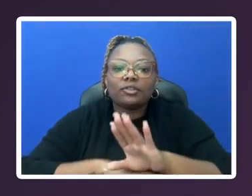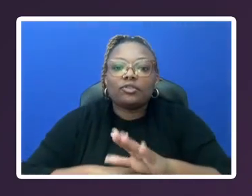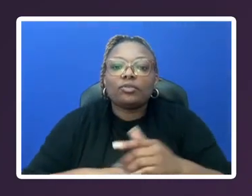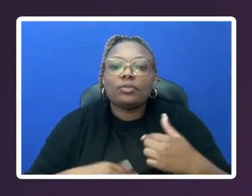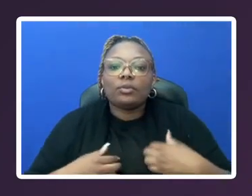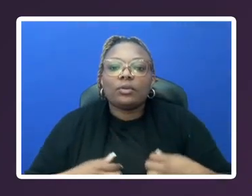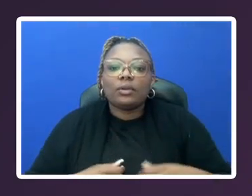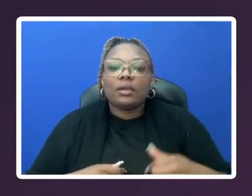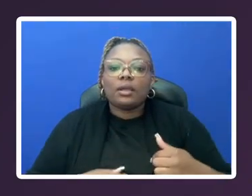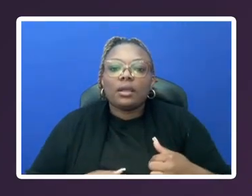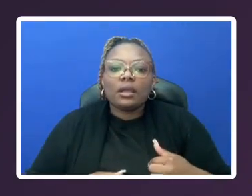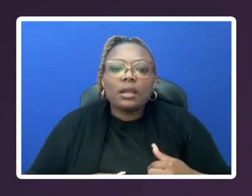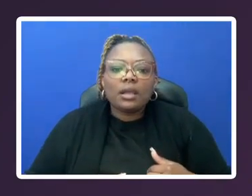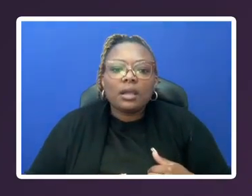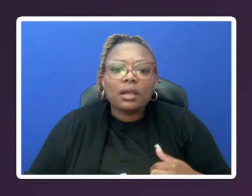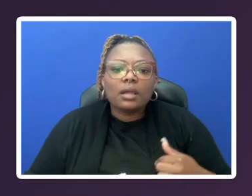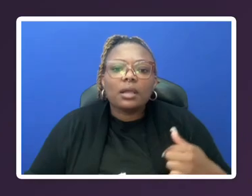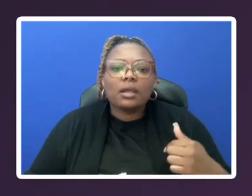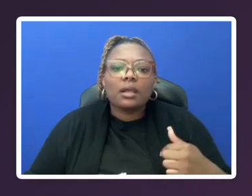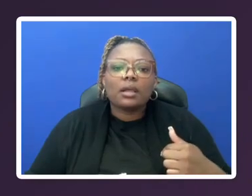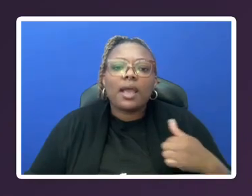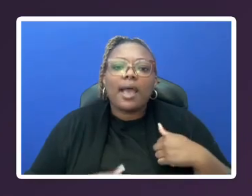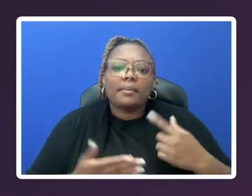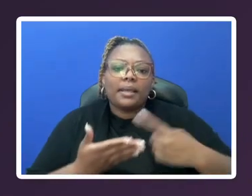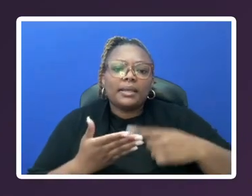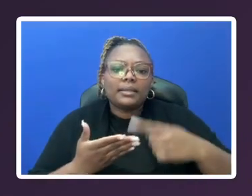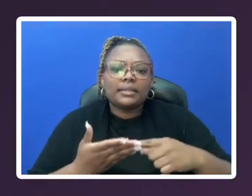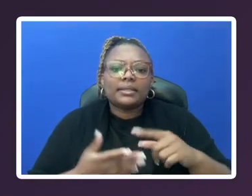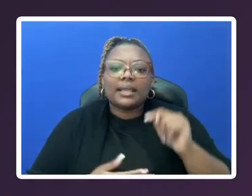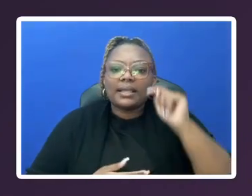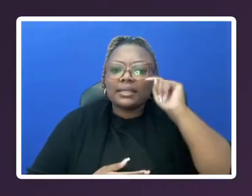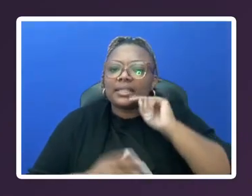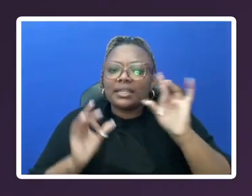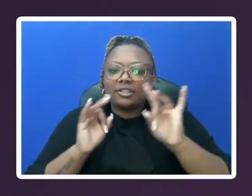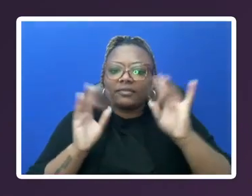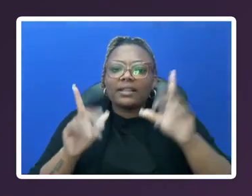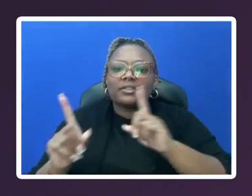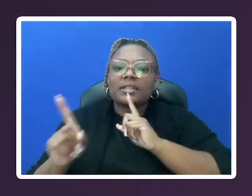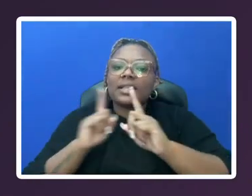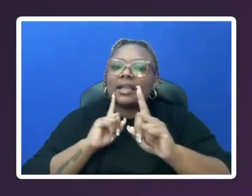on teenage violence. And I'm interviewing a mother, Leticia Tony [spelled phonetically], who